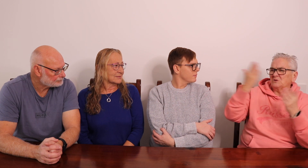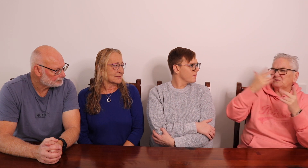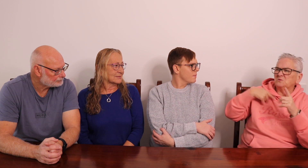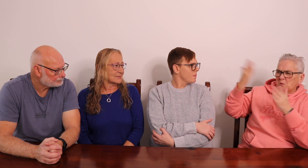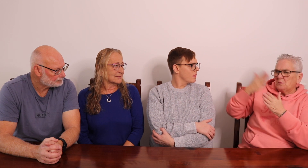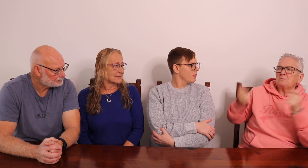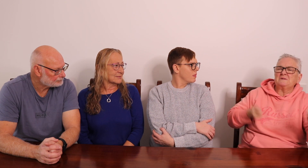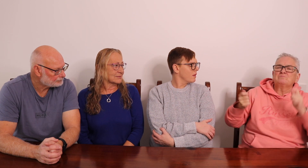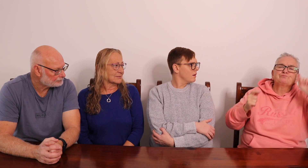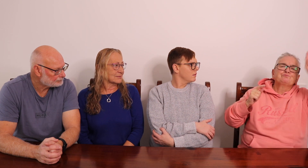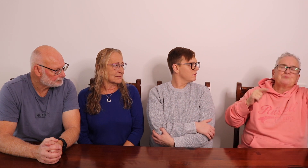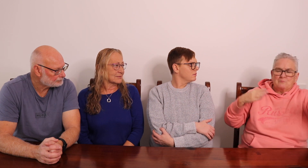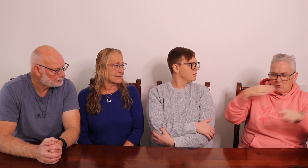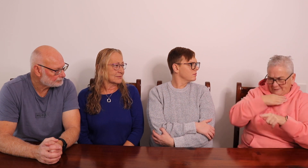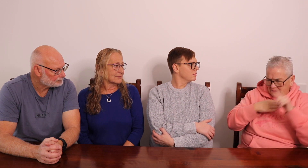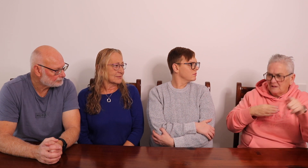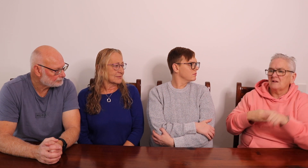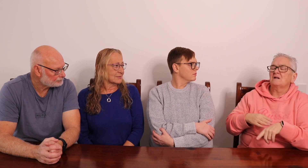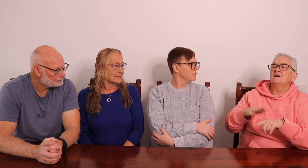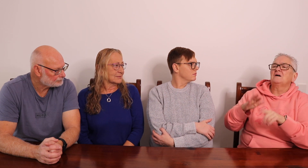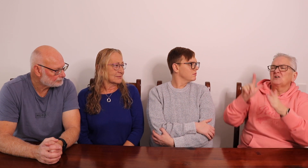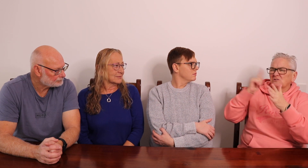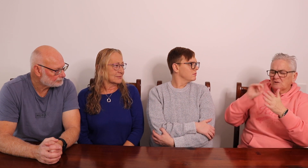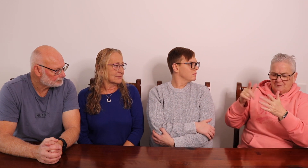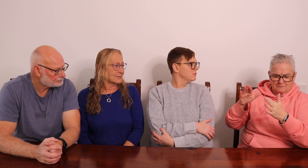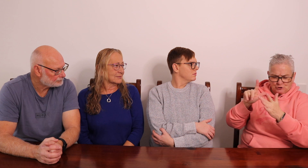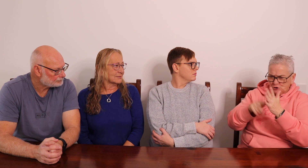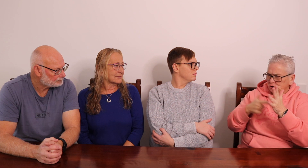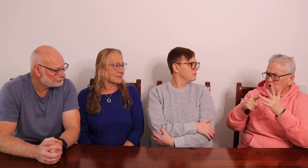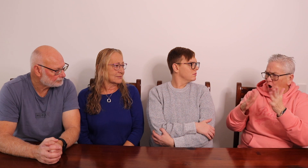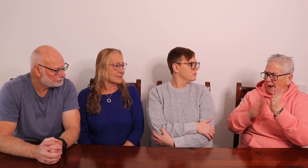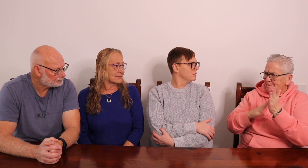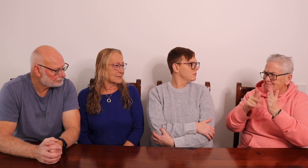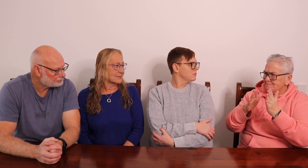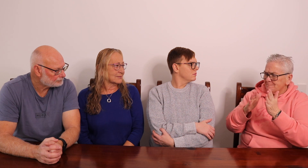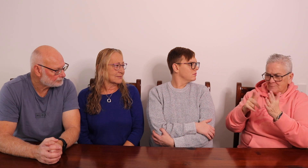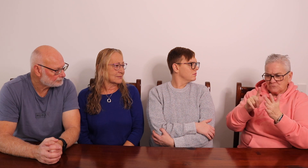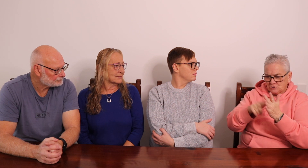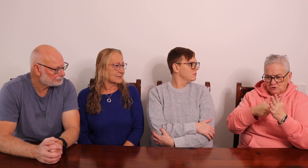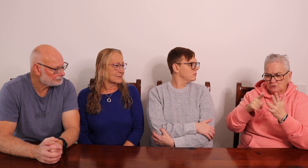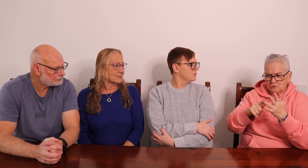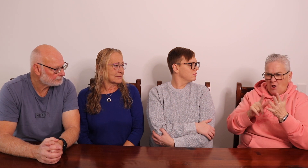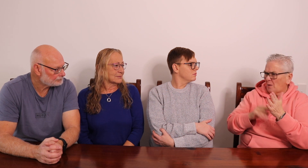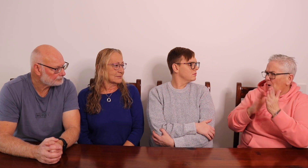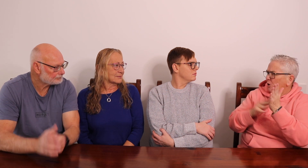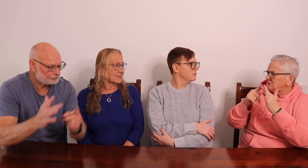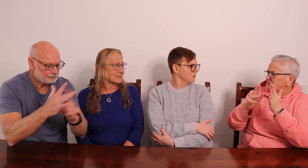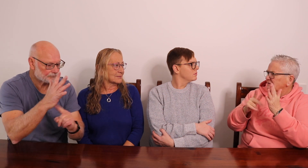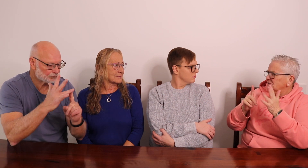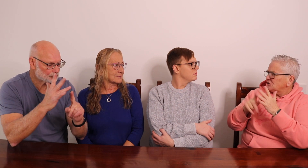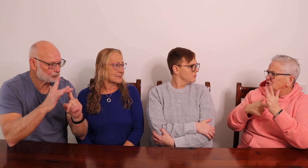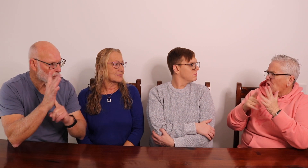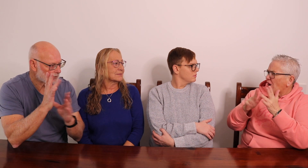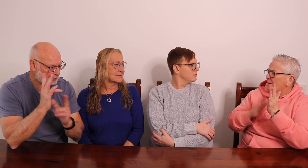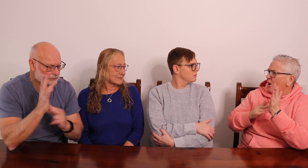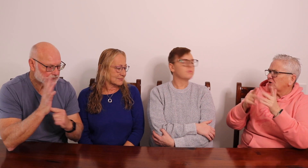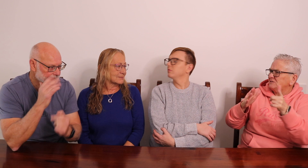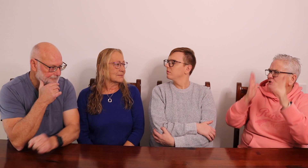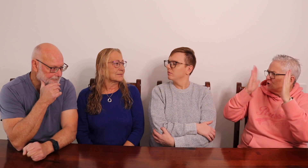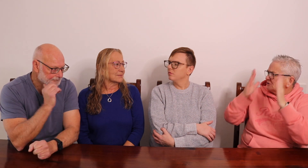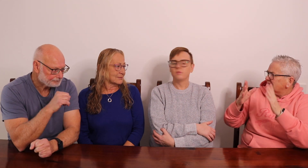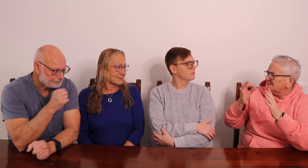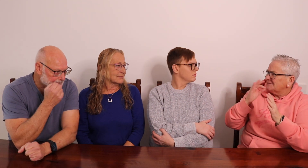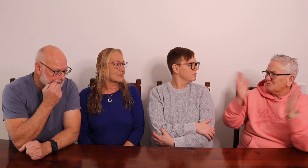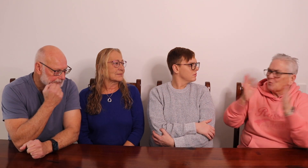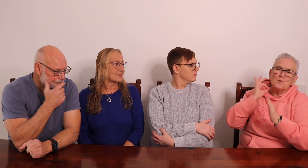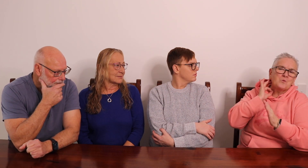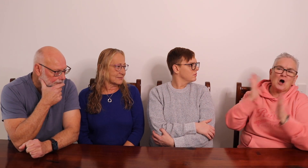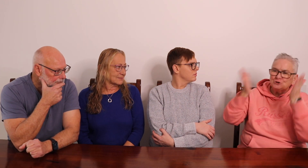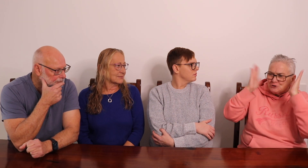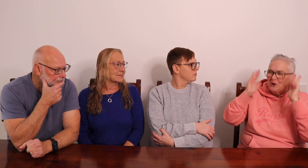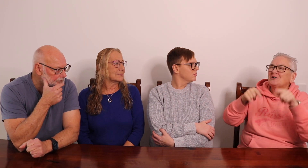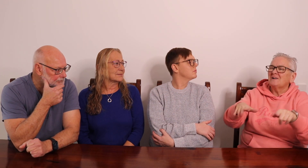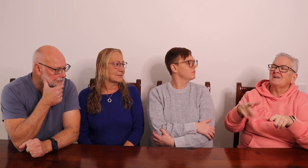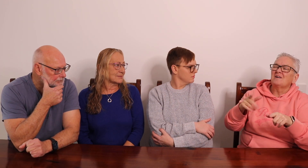I went to Jolu- I: Joulment. A: White church.